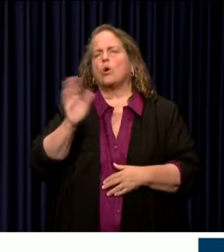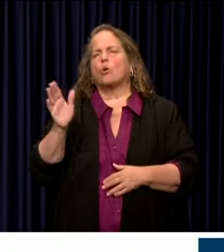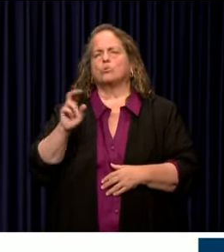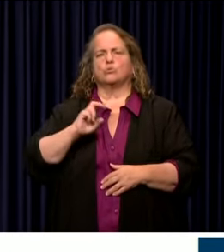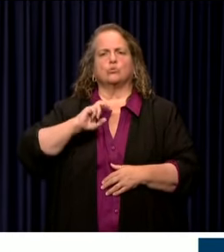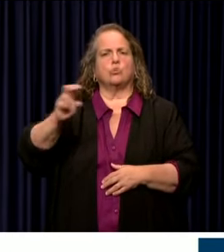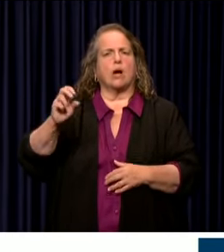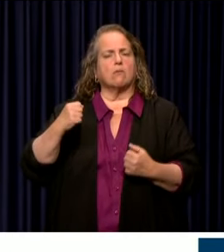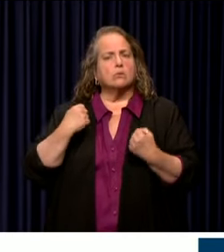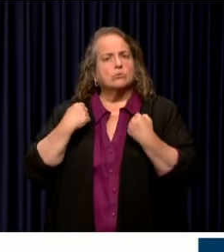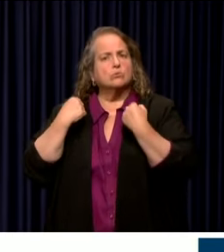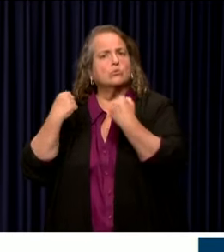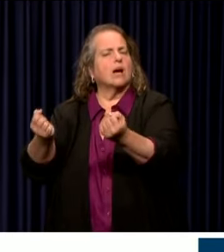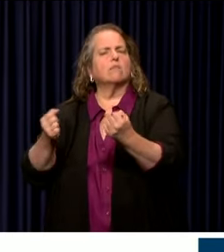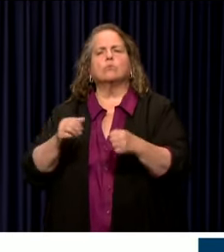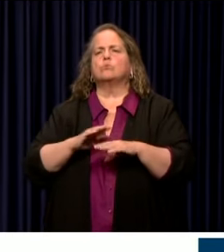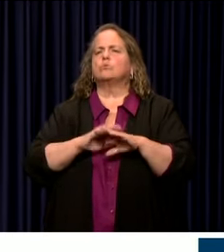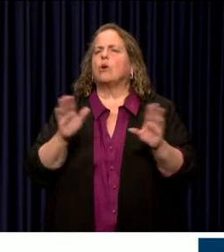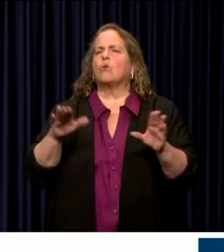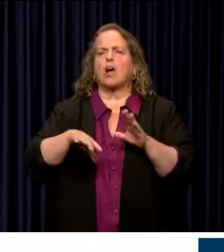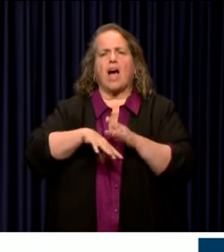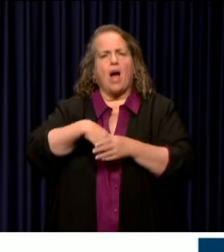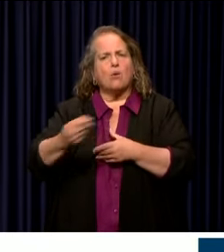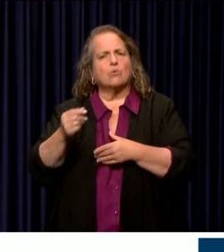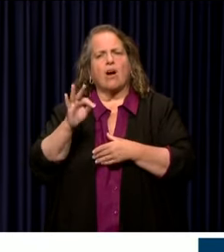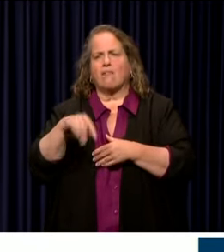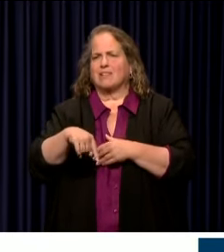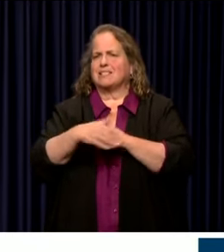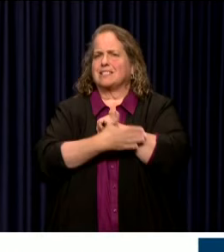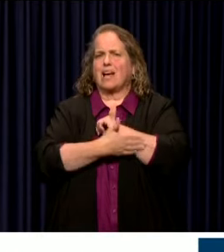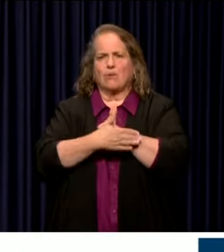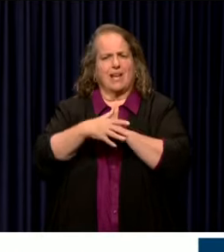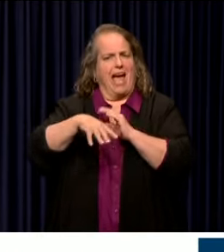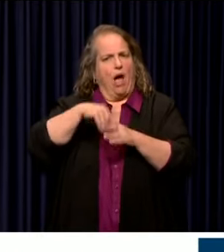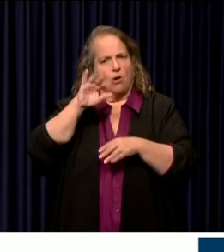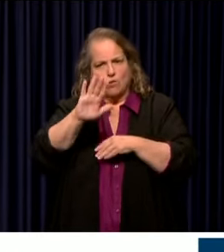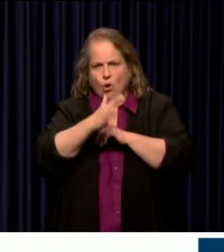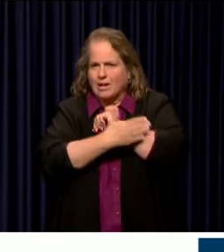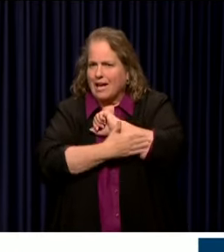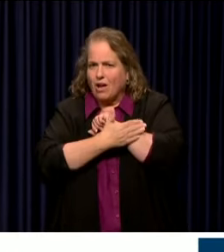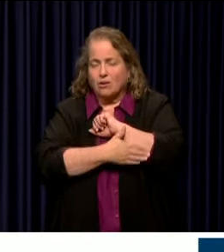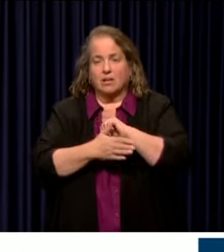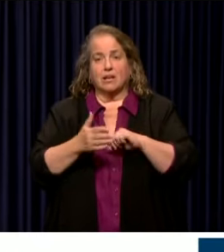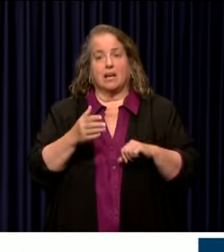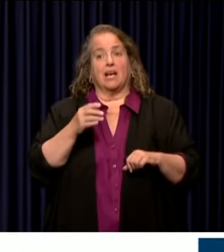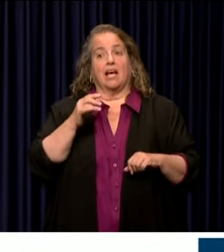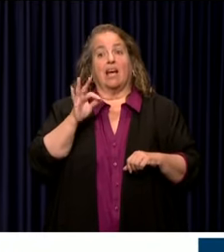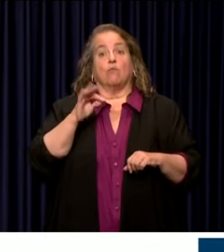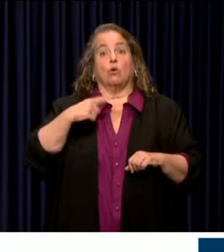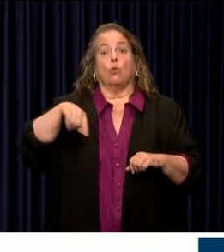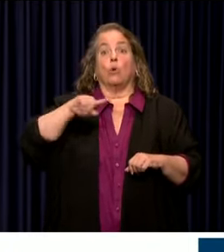YOU'RE WILLING TO DO IT. THIS IS IMPORTANT. PLEASE FILL OUT YOUR CENSUS. ALL RIGHT.